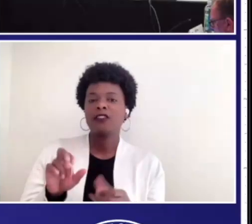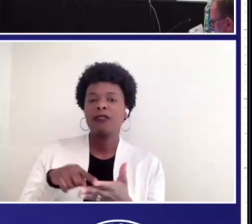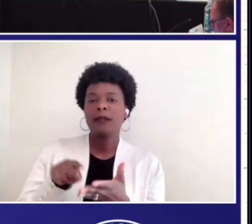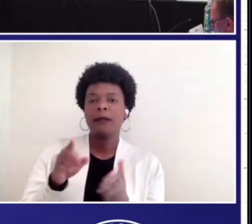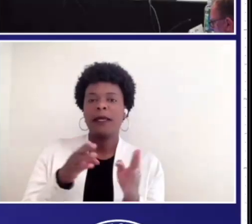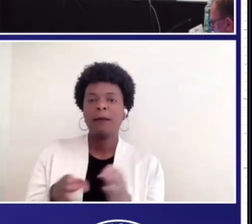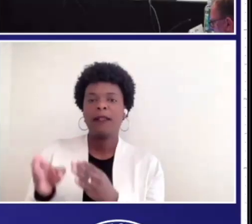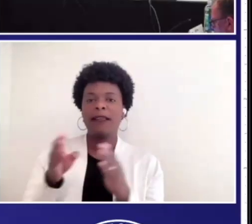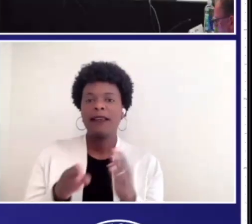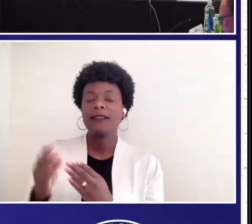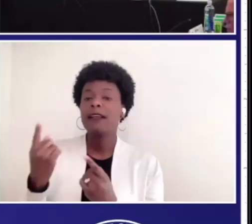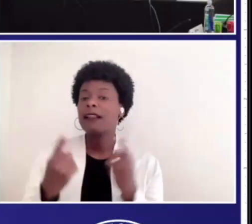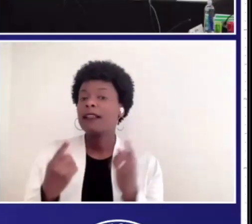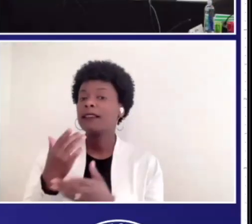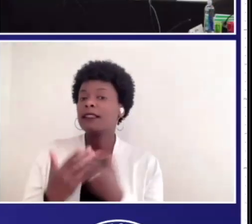I think some of the major questions were